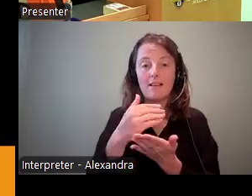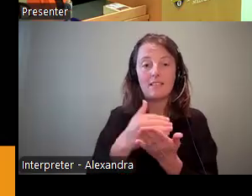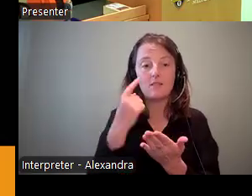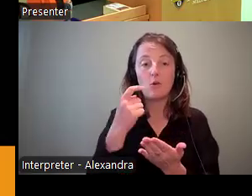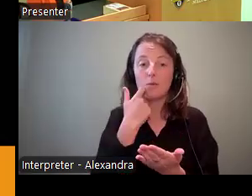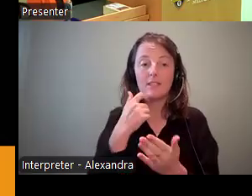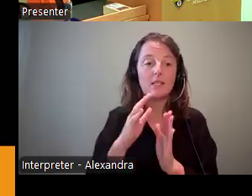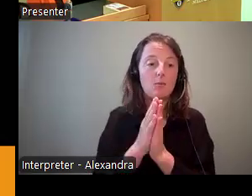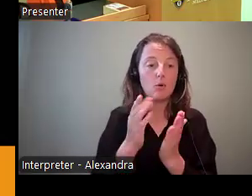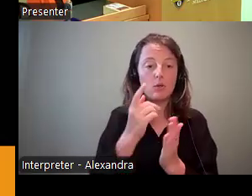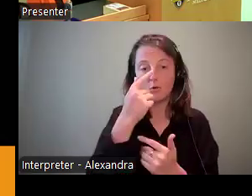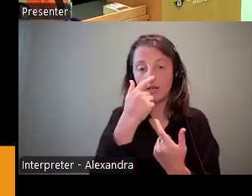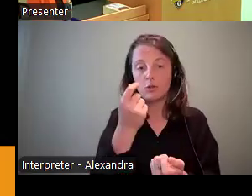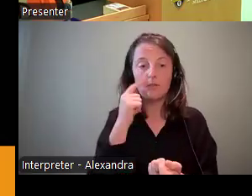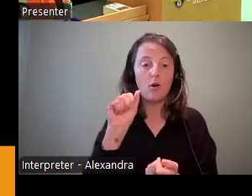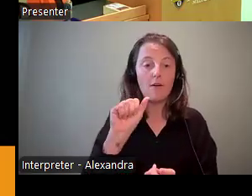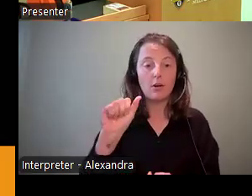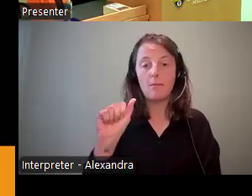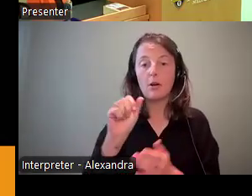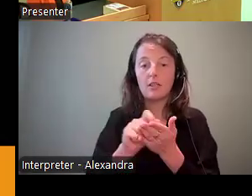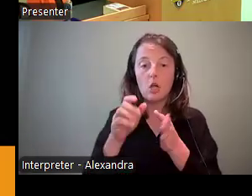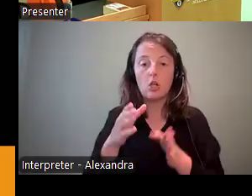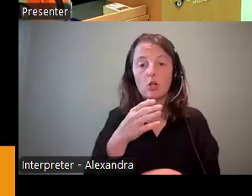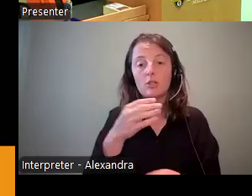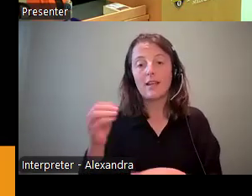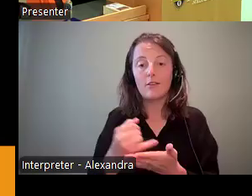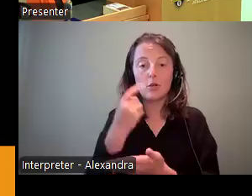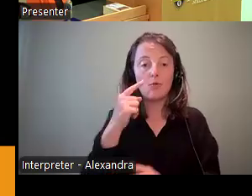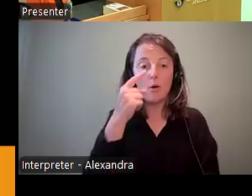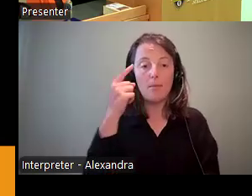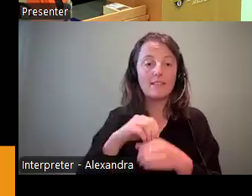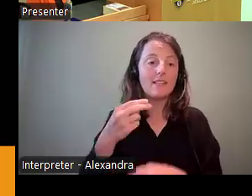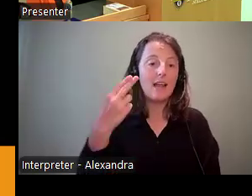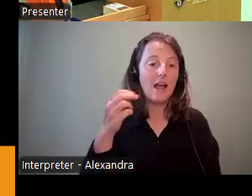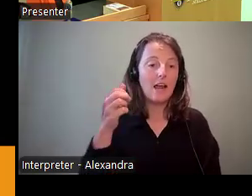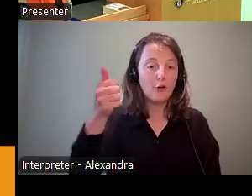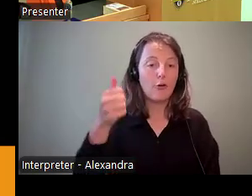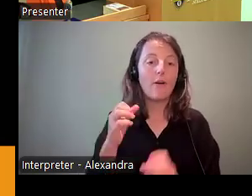the Journal of Blacks and Higher Education. And that was from December of 2023. As one of the